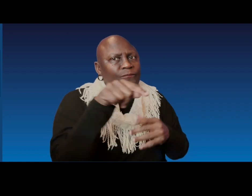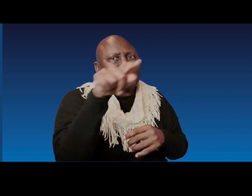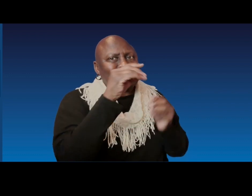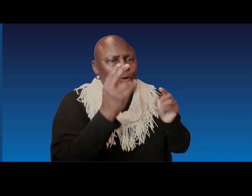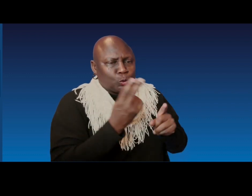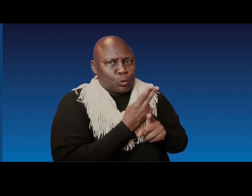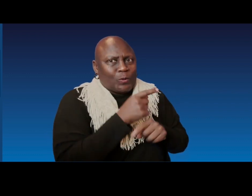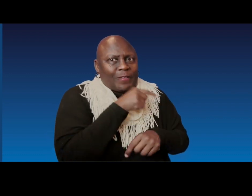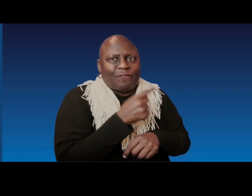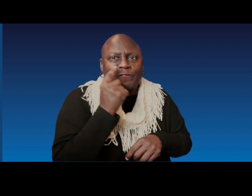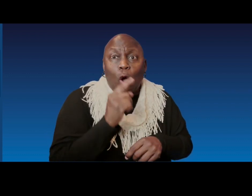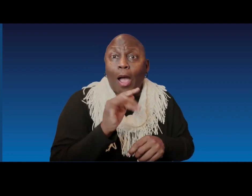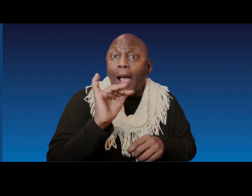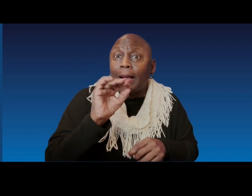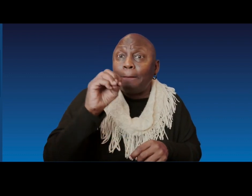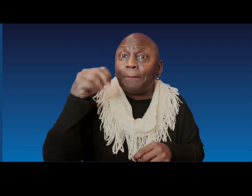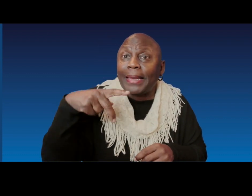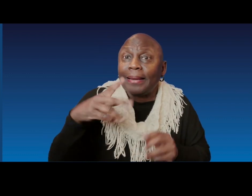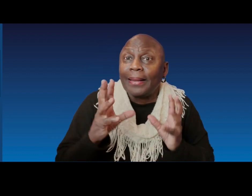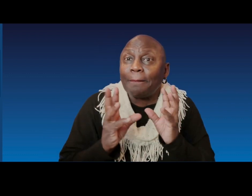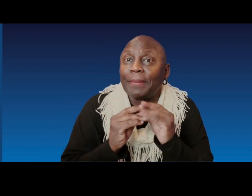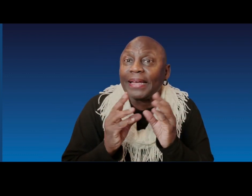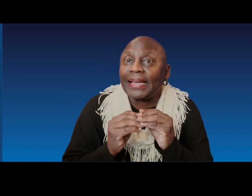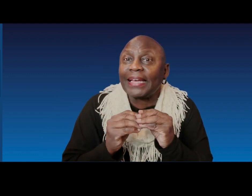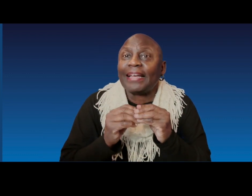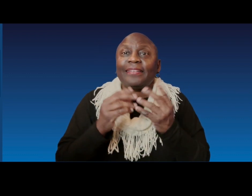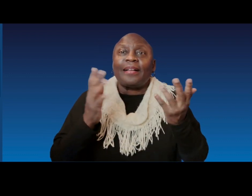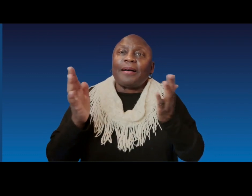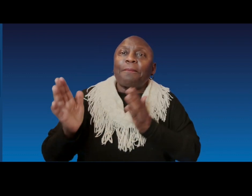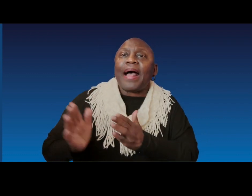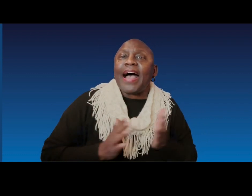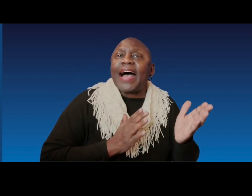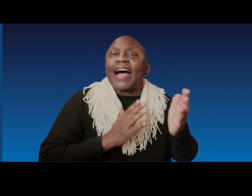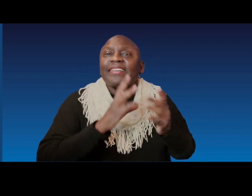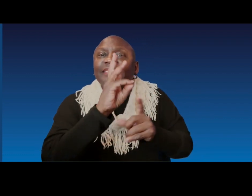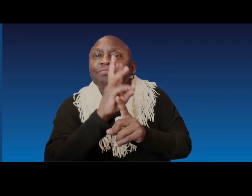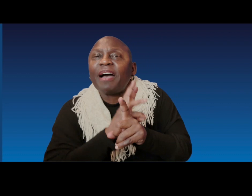and teachers often use that for IEP meetings and planning,